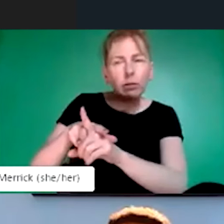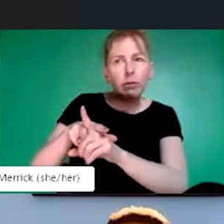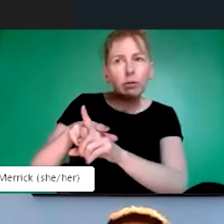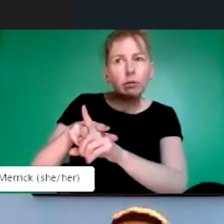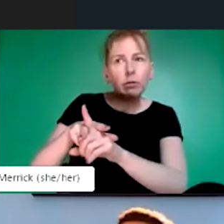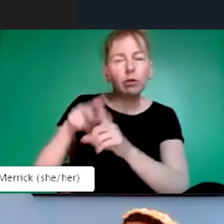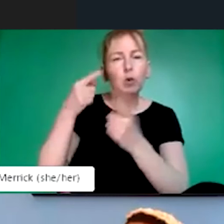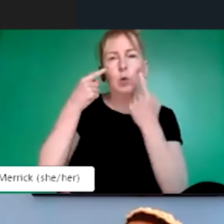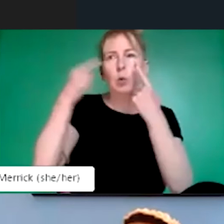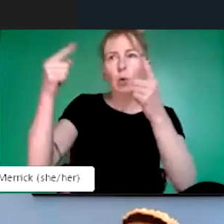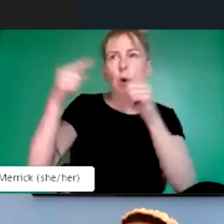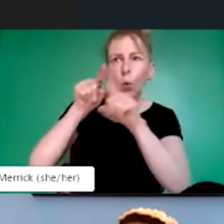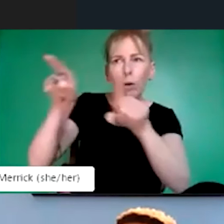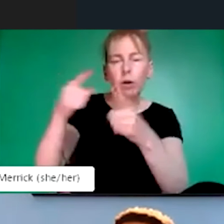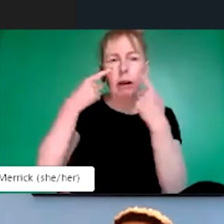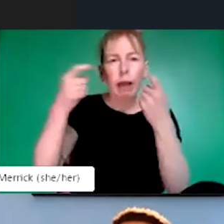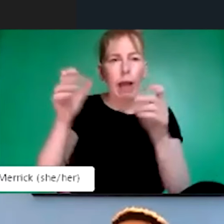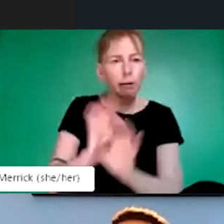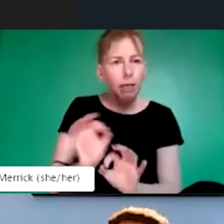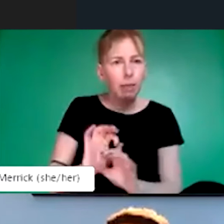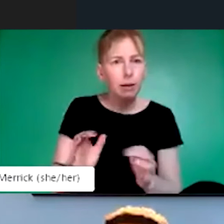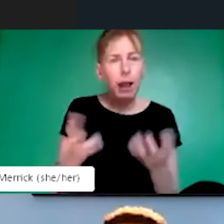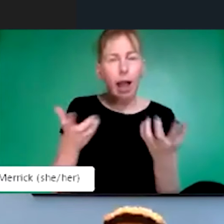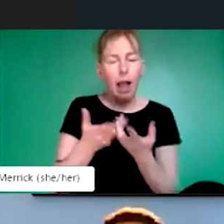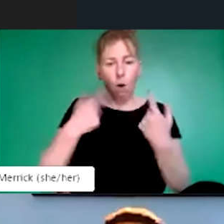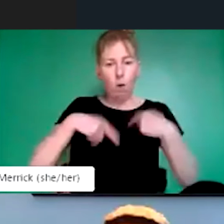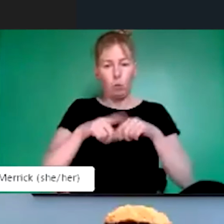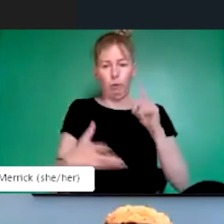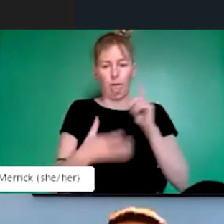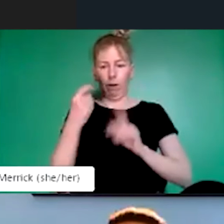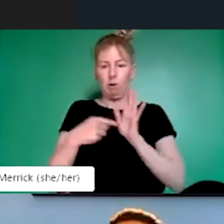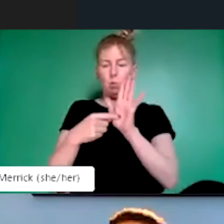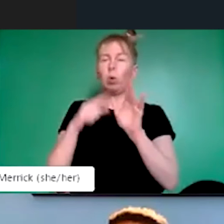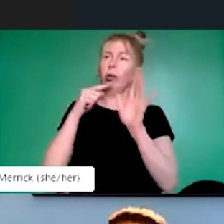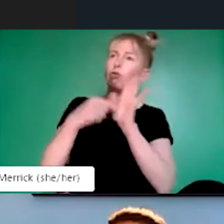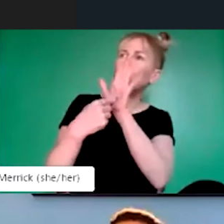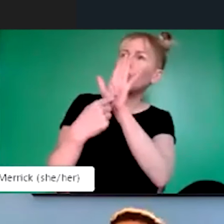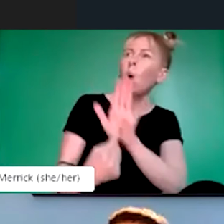like our capacities are not stretched or the institution doesn't force us into a space of